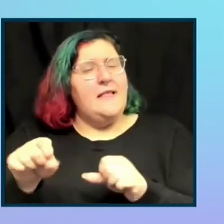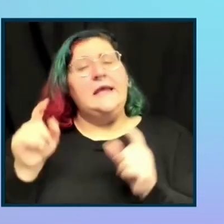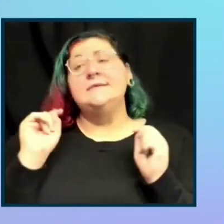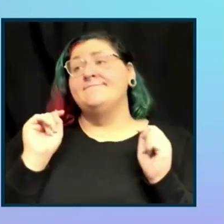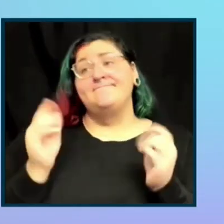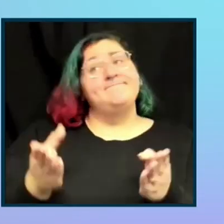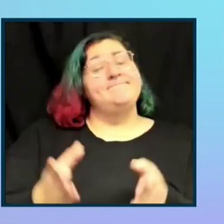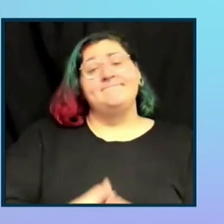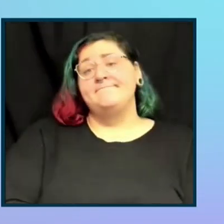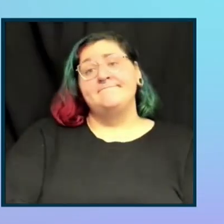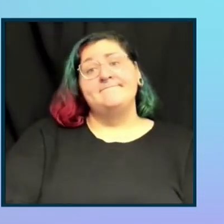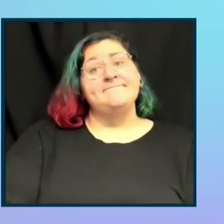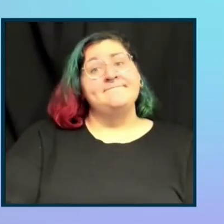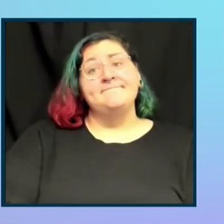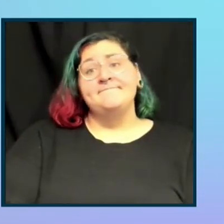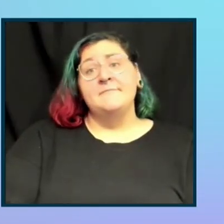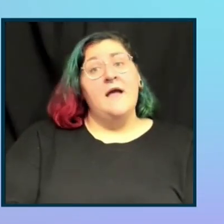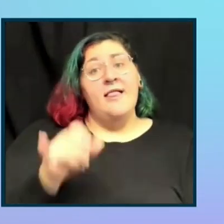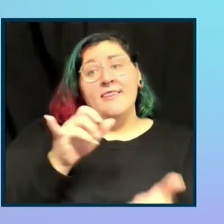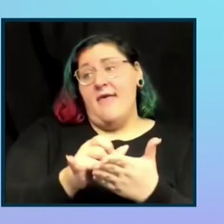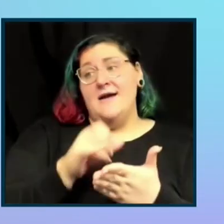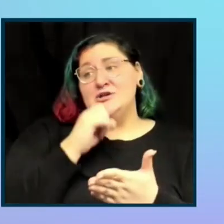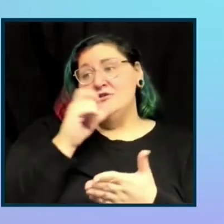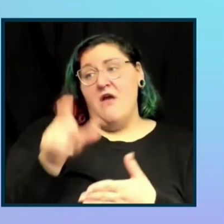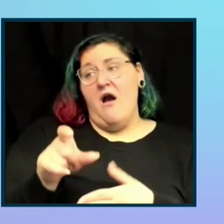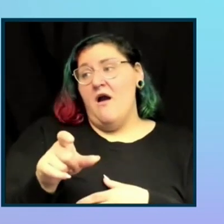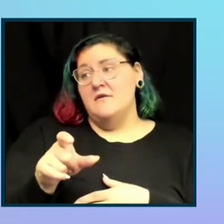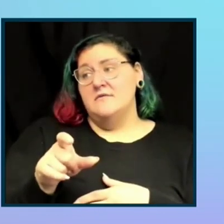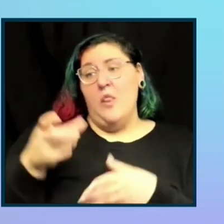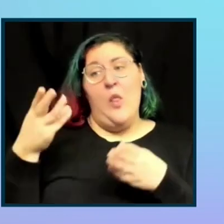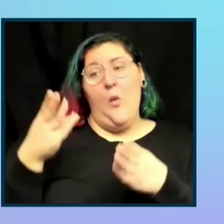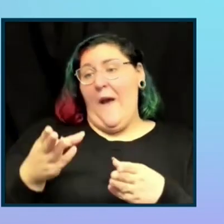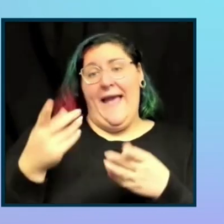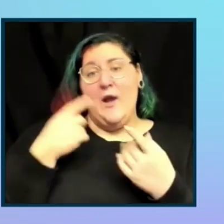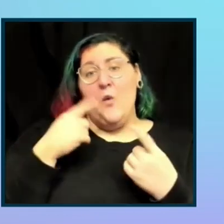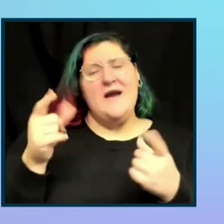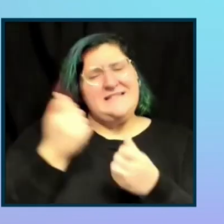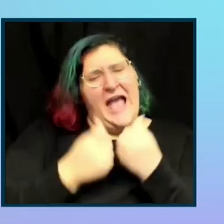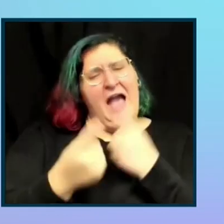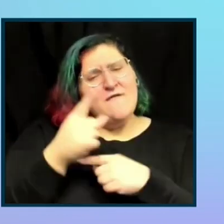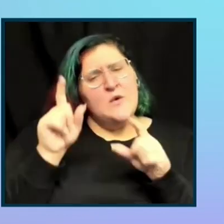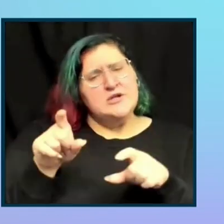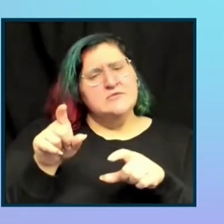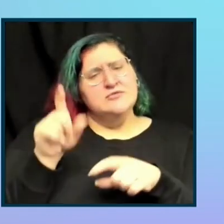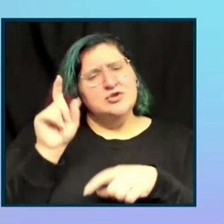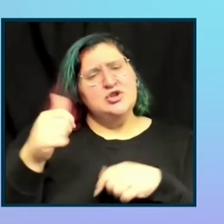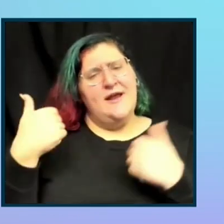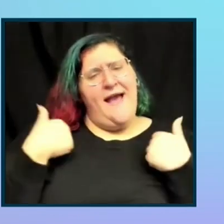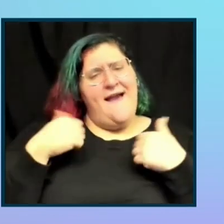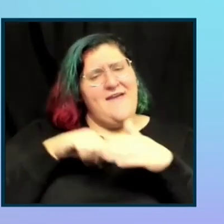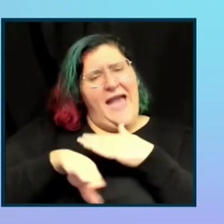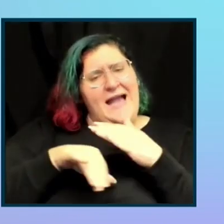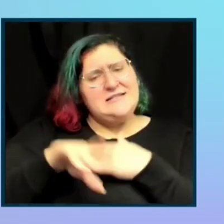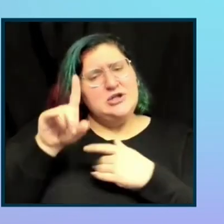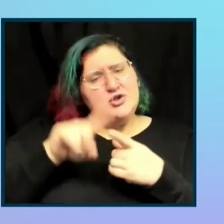you know, that shouldn't be the way it is accessed. You know, everybody should be able to play the same games with the same level of agency. So I should be able to play, you know,